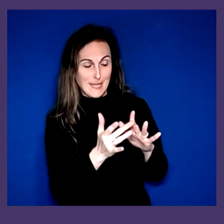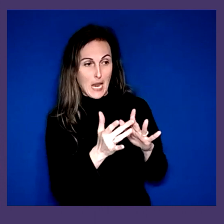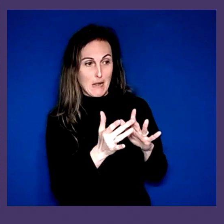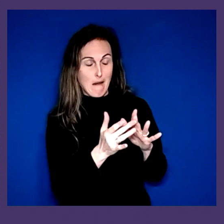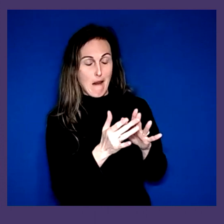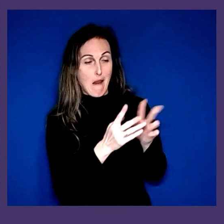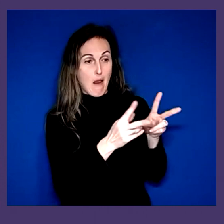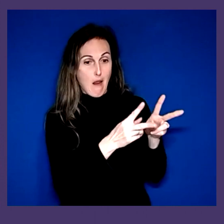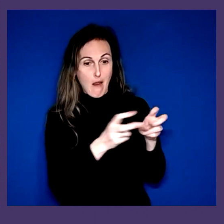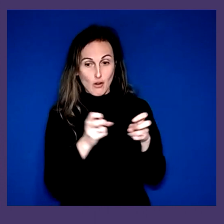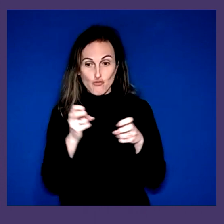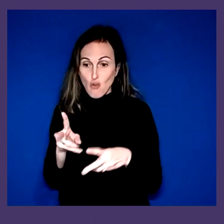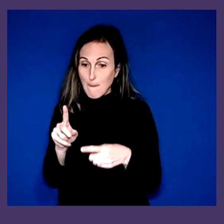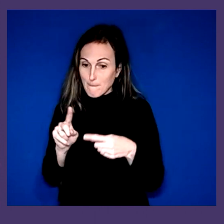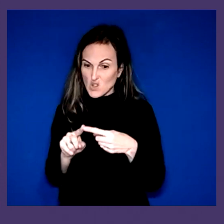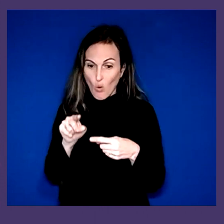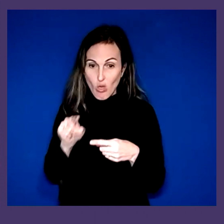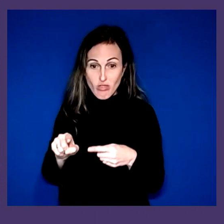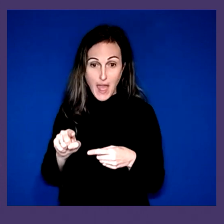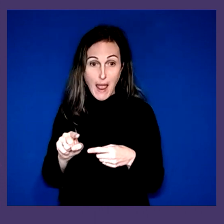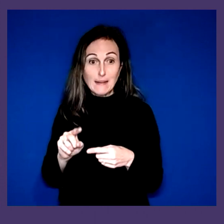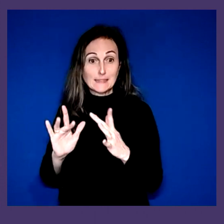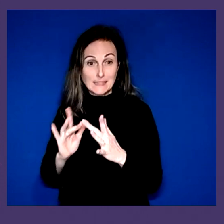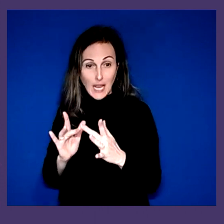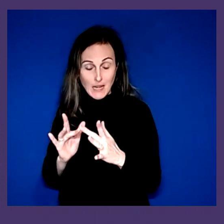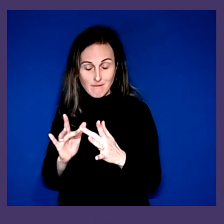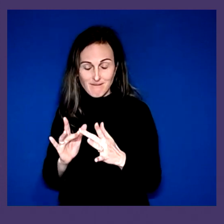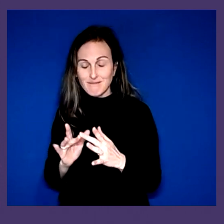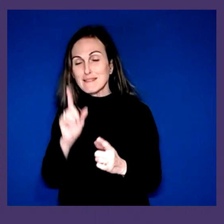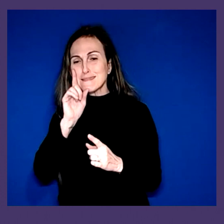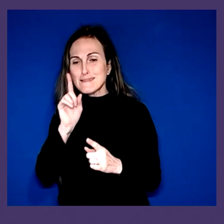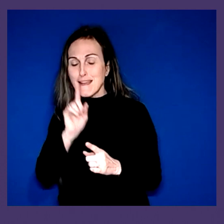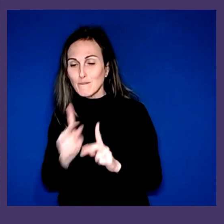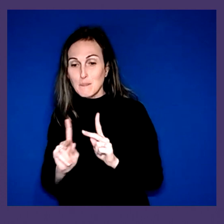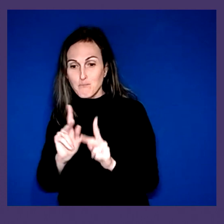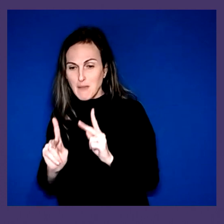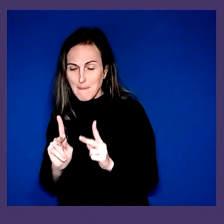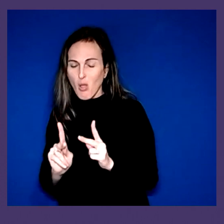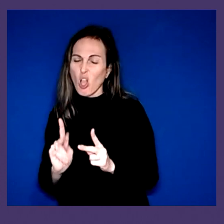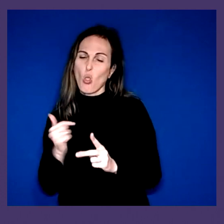They translate the content, they can send it for peer moderation or just send it straight up into Azure